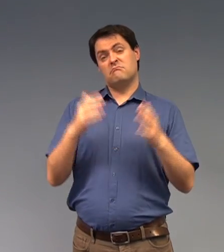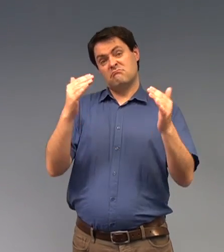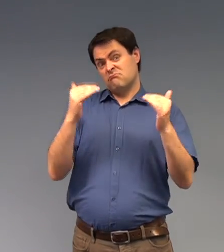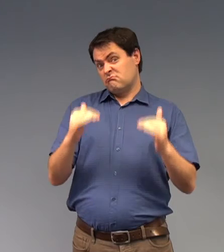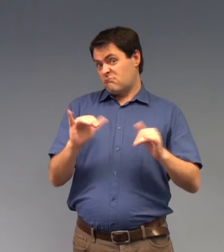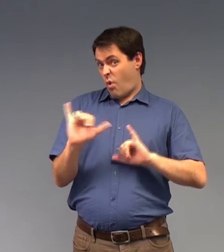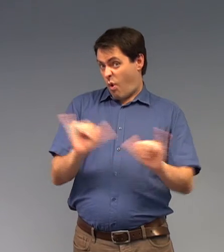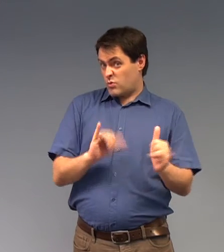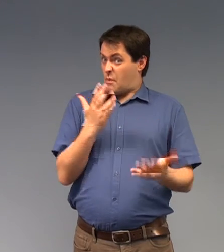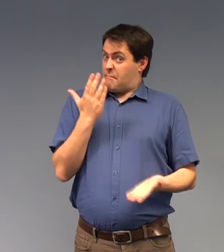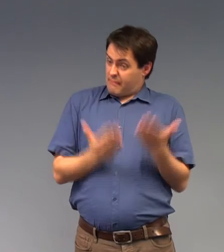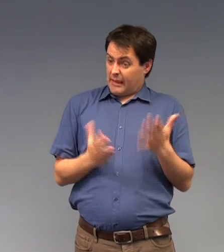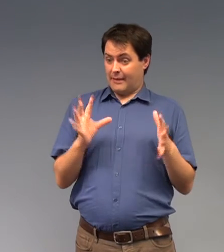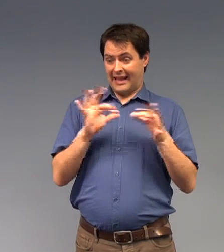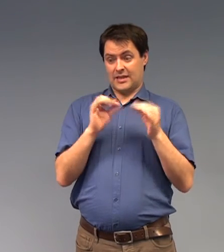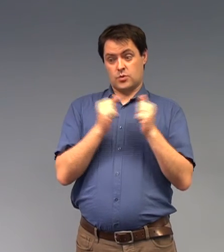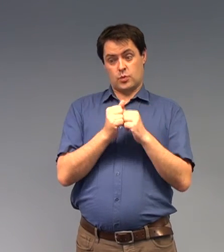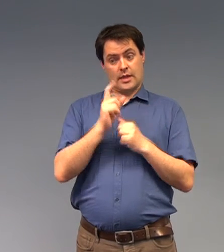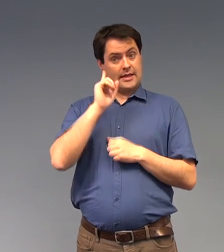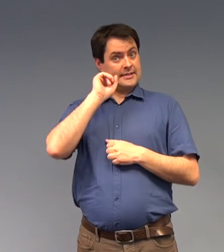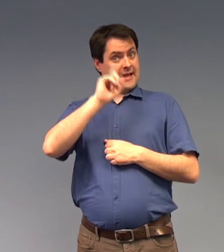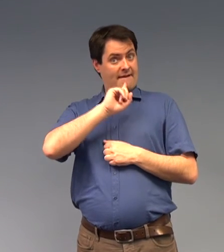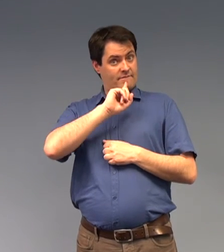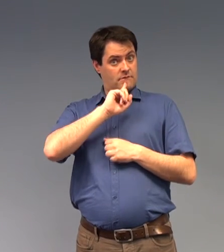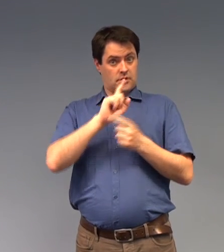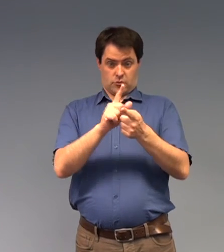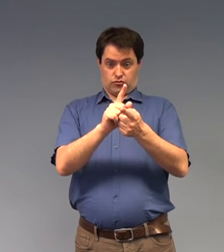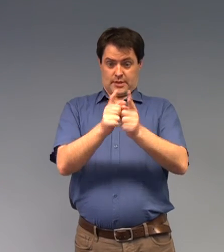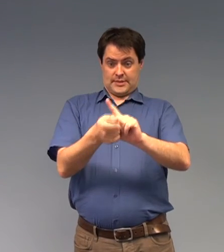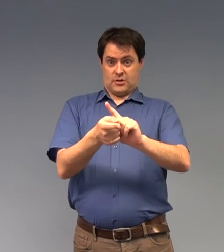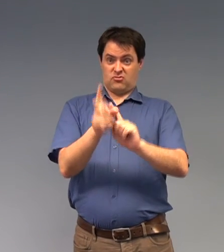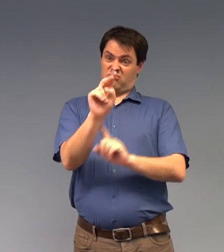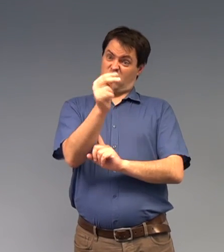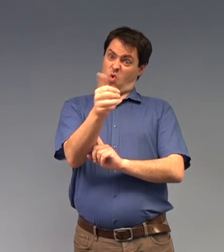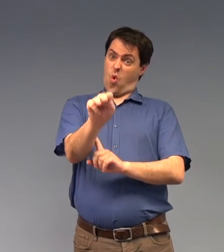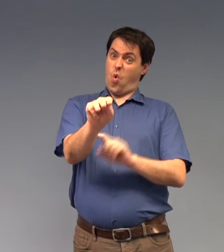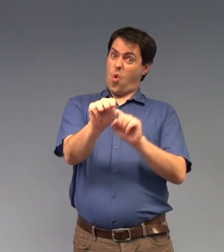So, they didn't have something physically rooted in their production.